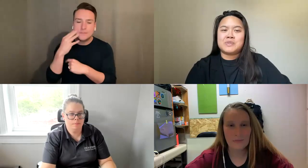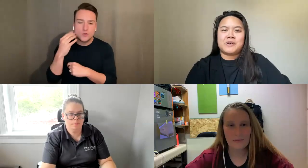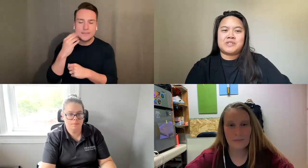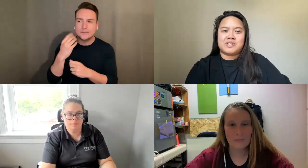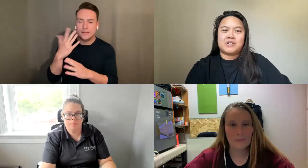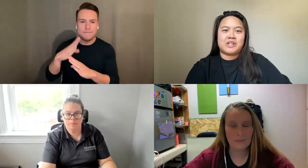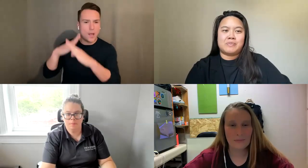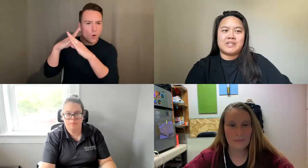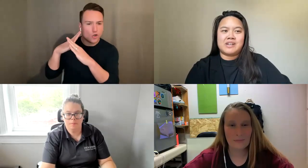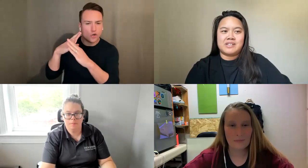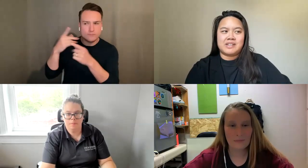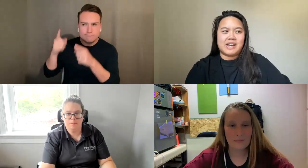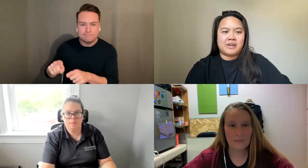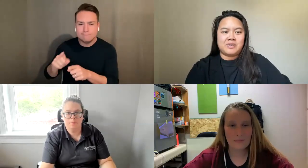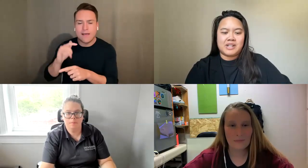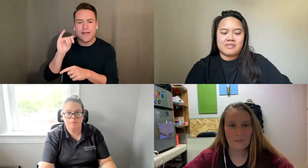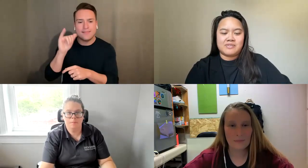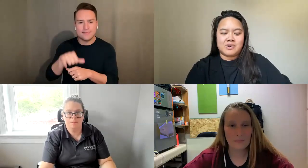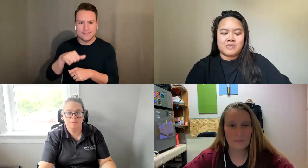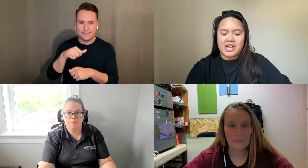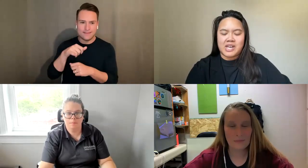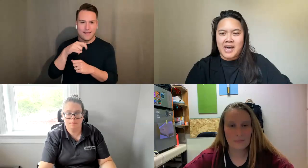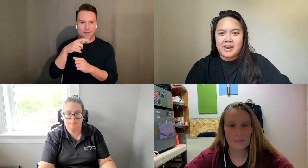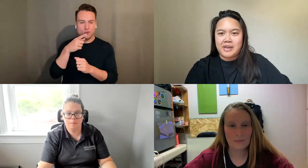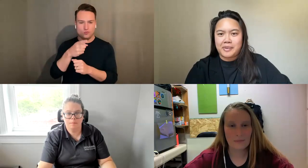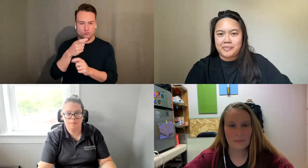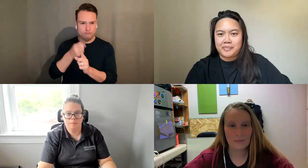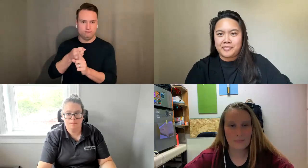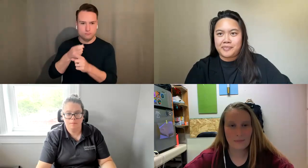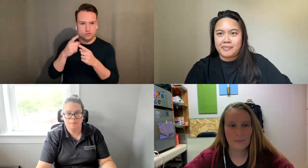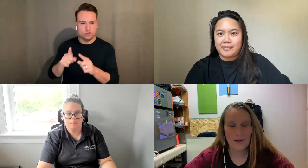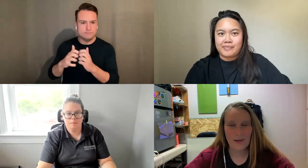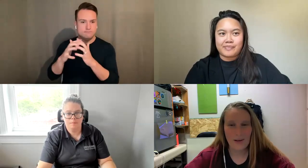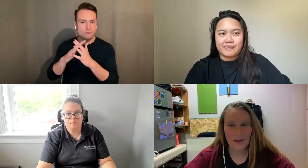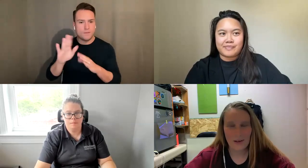you experienced in starting your business, and how you kind of overcame that?